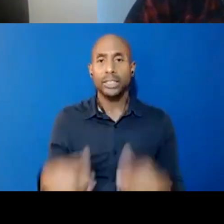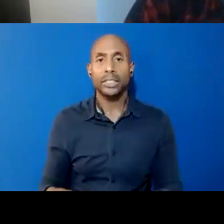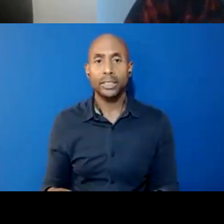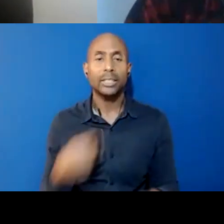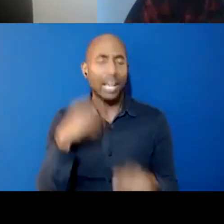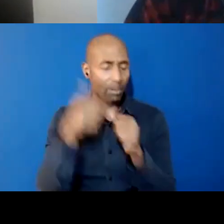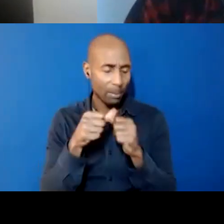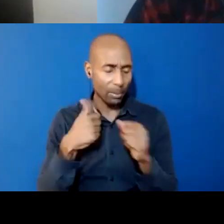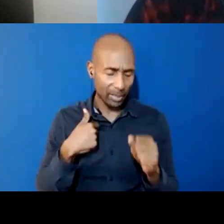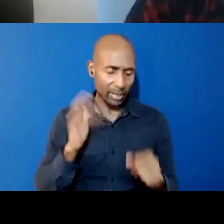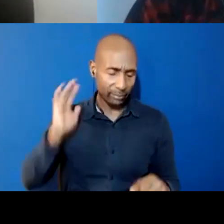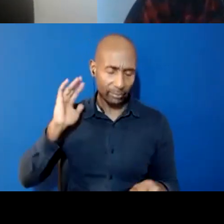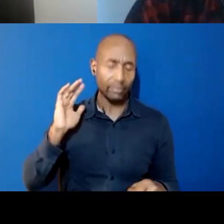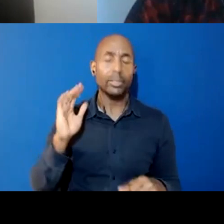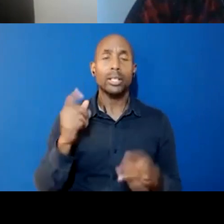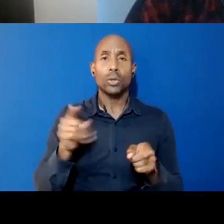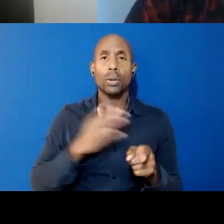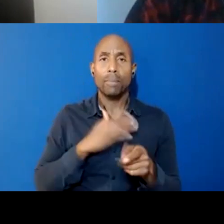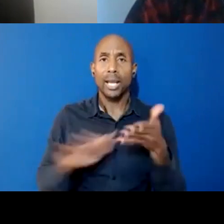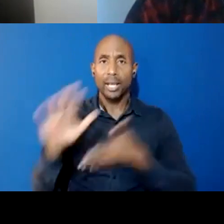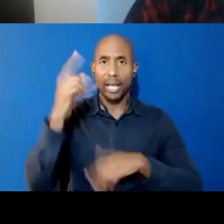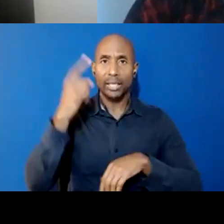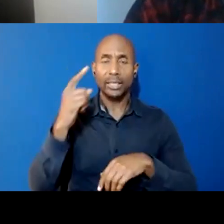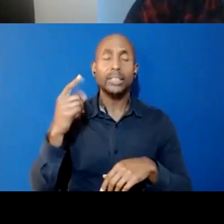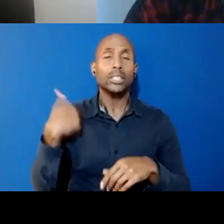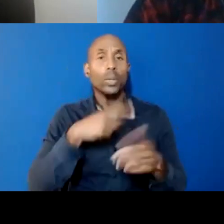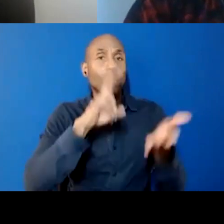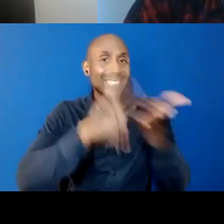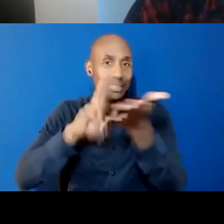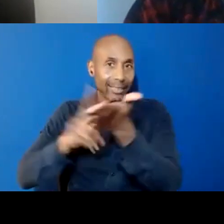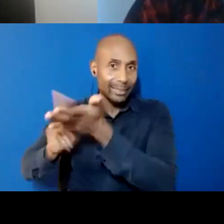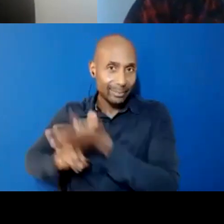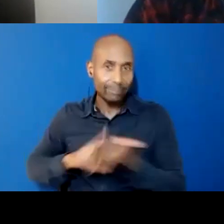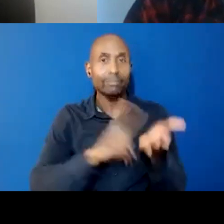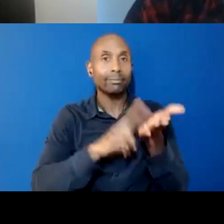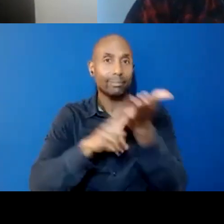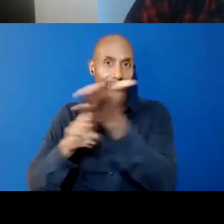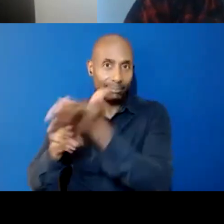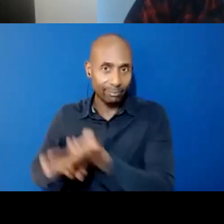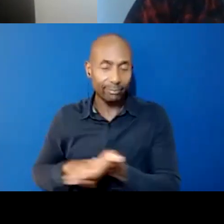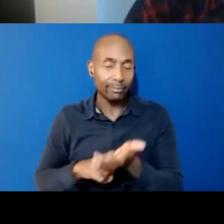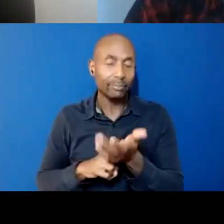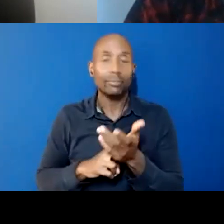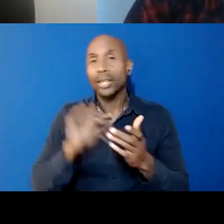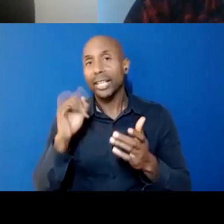When I was in college, we would sometimes sign petitions, an extra $3 of tuition a year